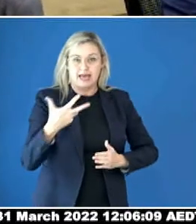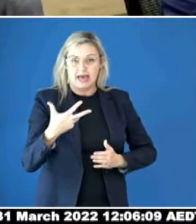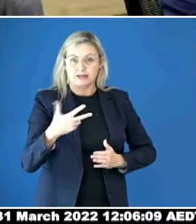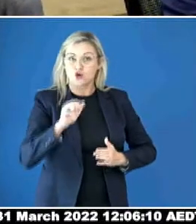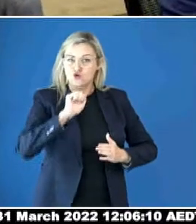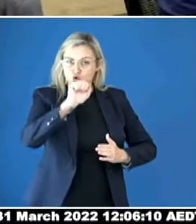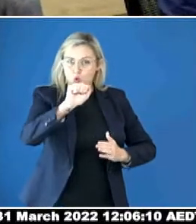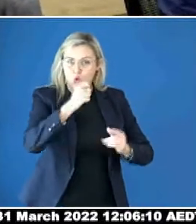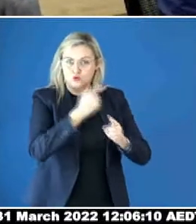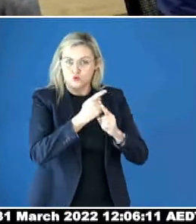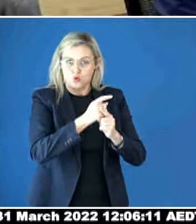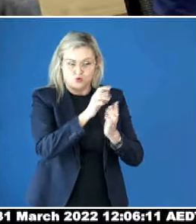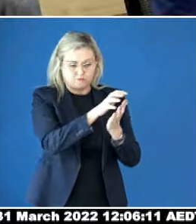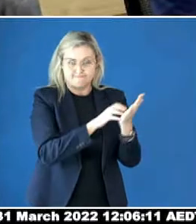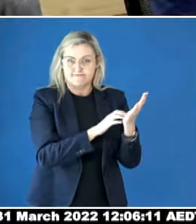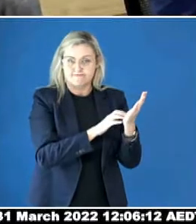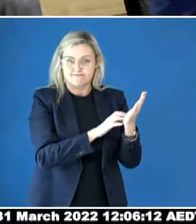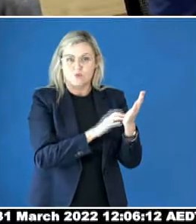statement. I will give you a moment.